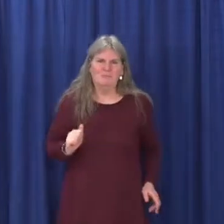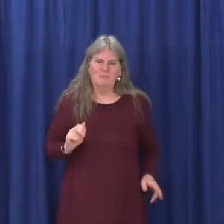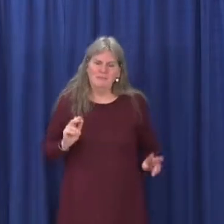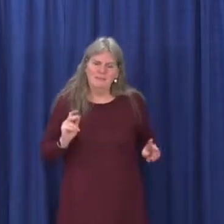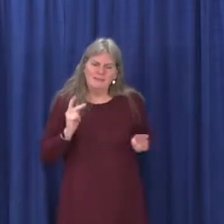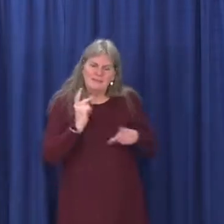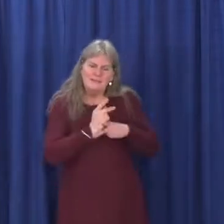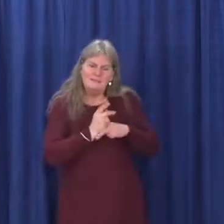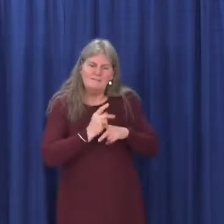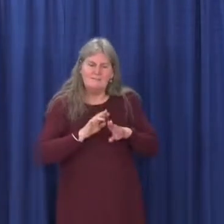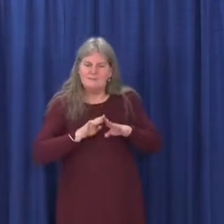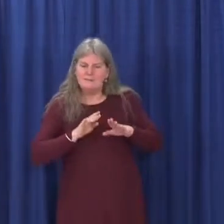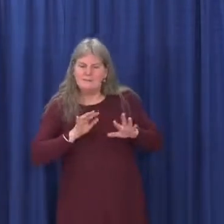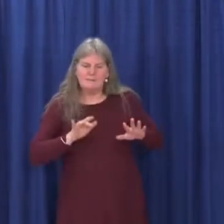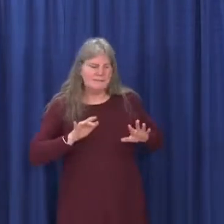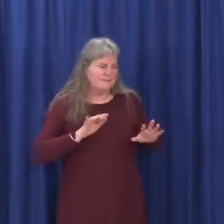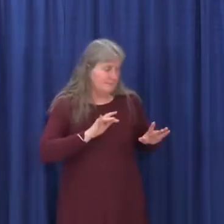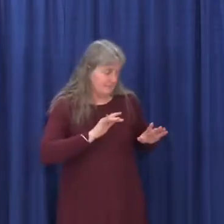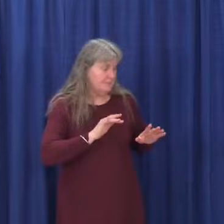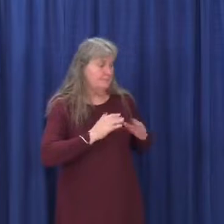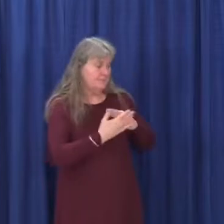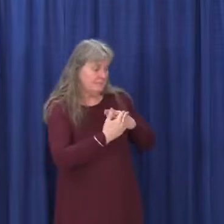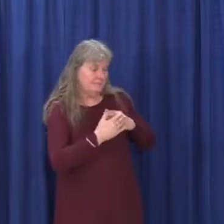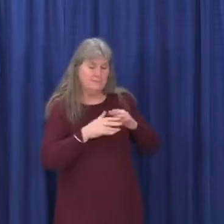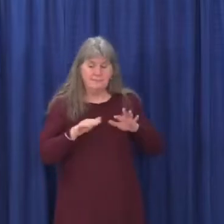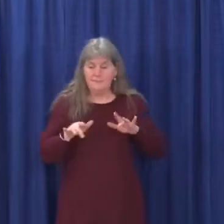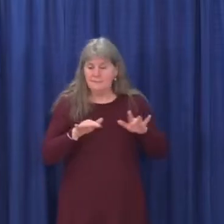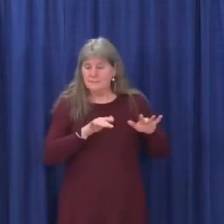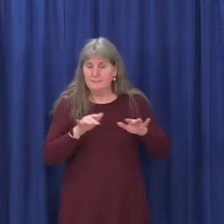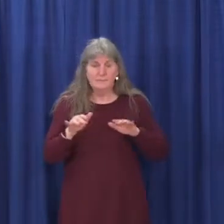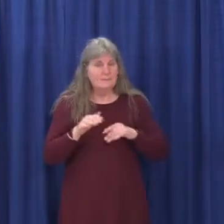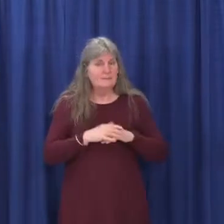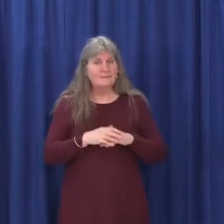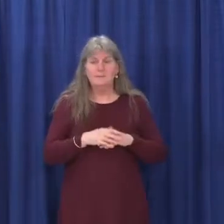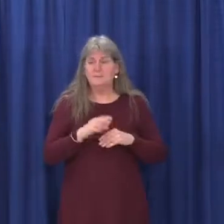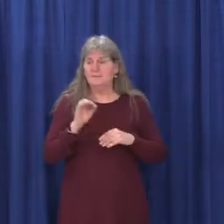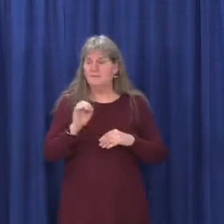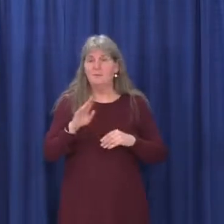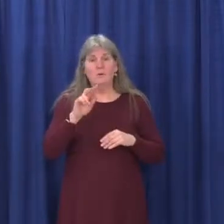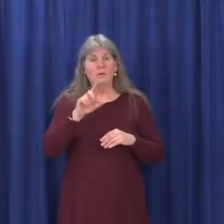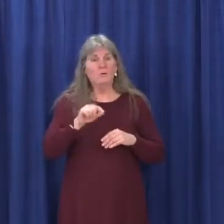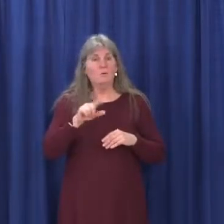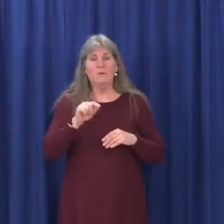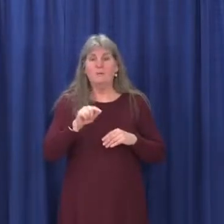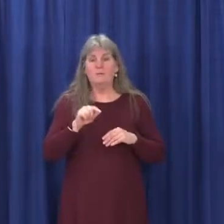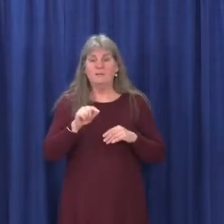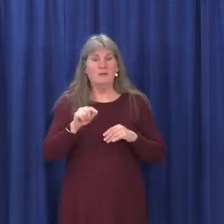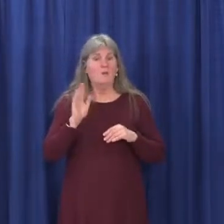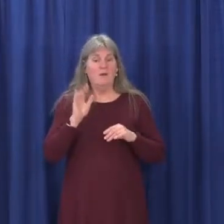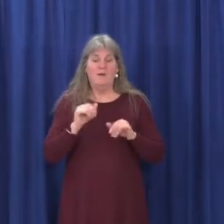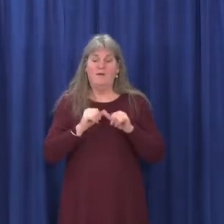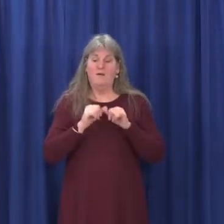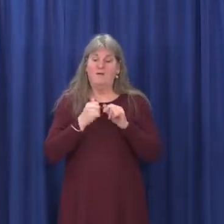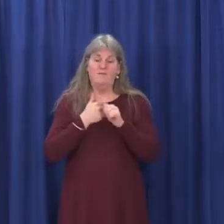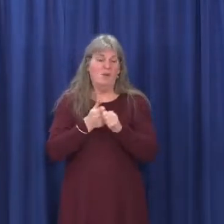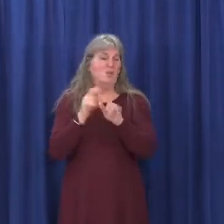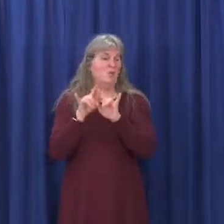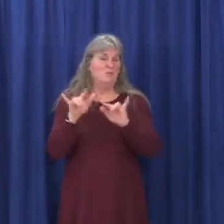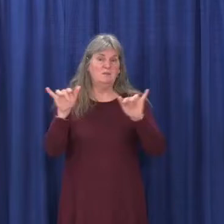do this. That's what's worked since February of 2020. We're going to be continued-- you know, that's the approach by the premier.